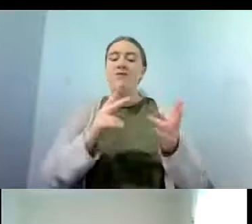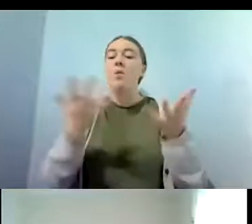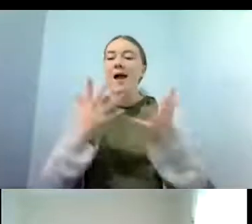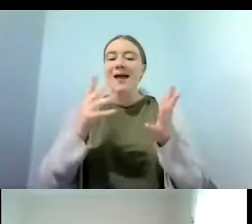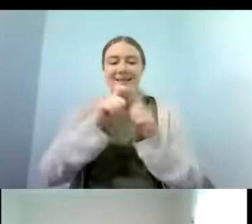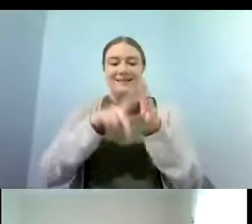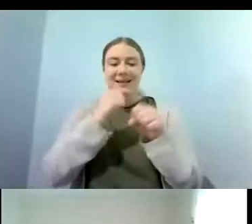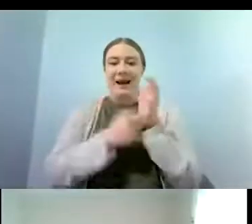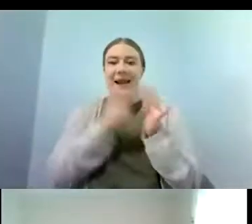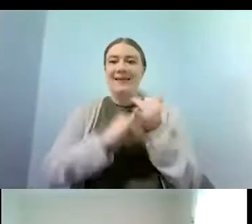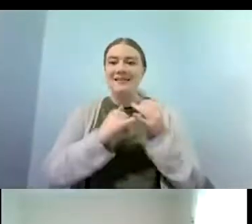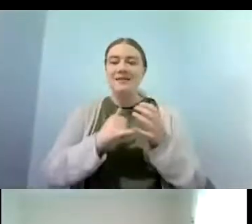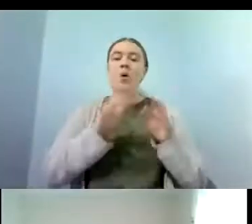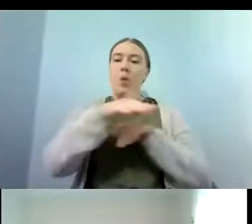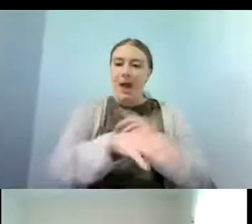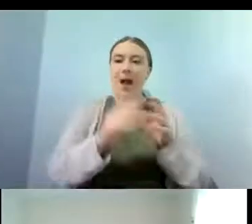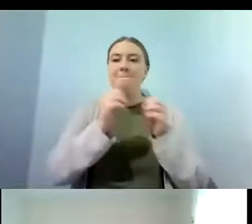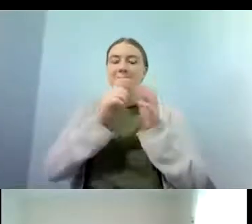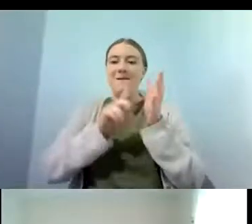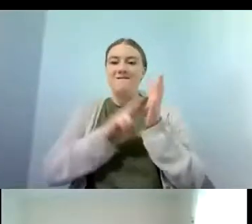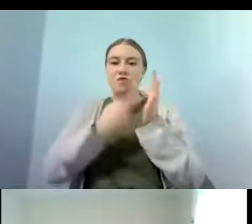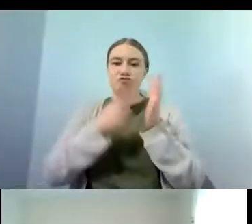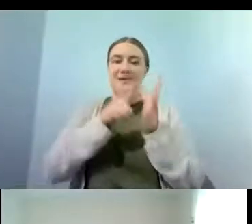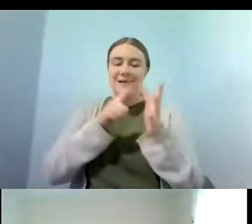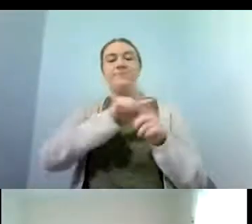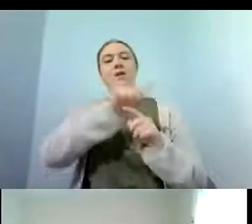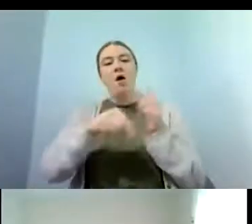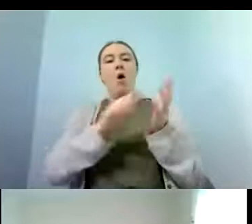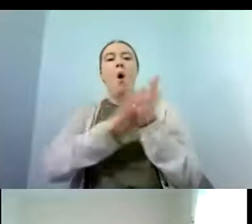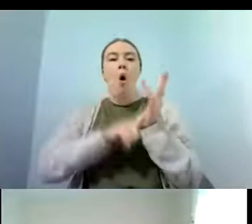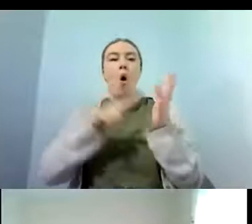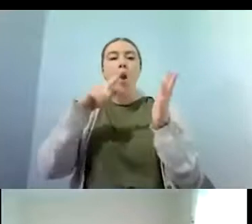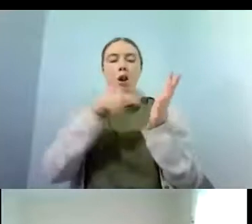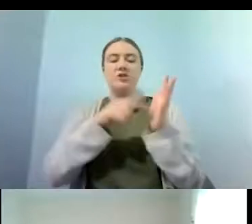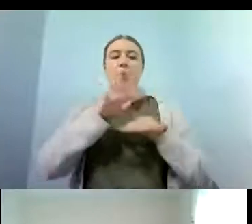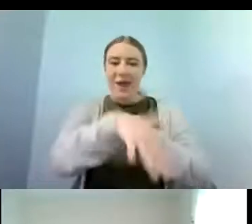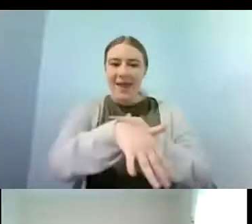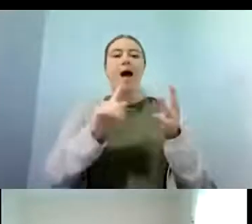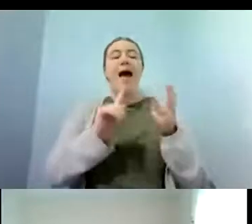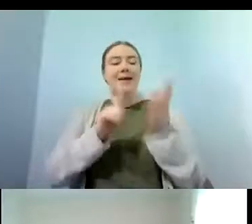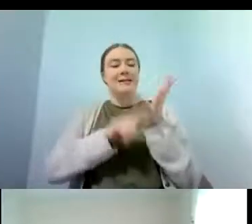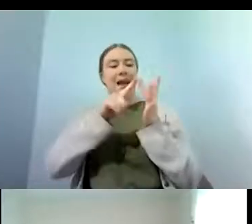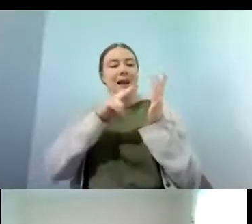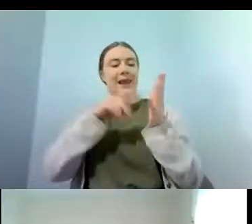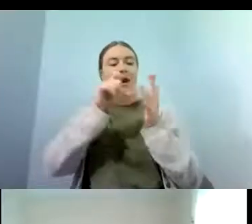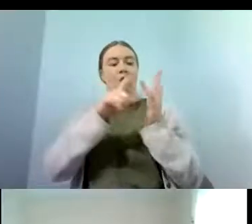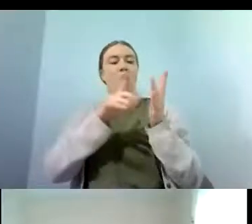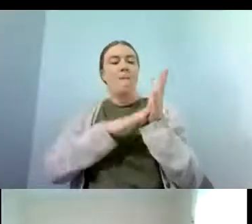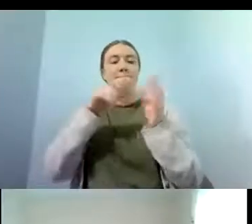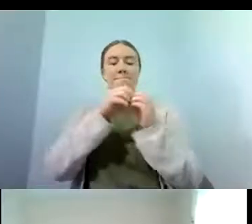bevere weir holt weir and lincolm weir so the fish passes are um either finished in the case